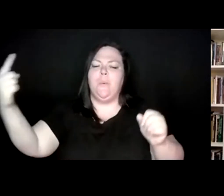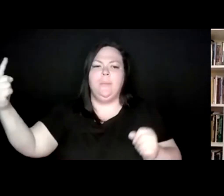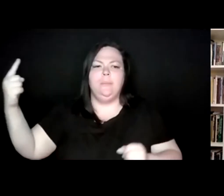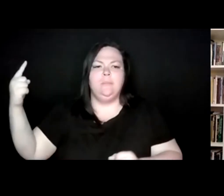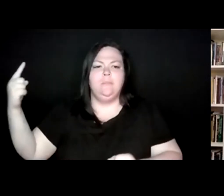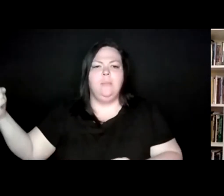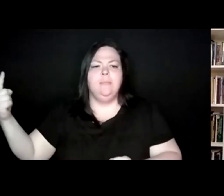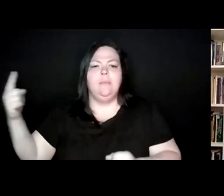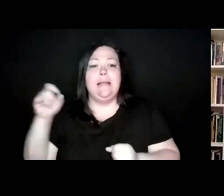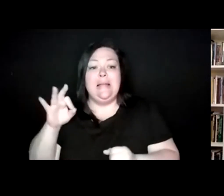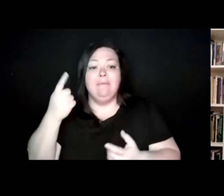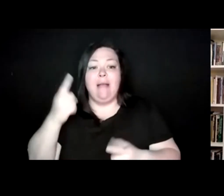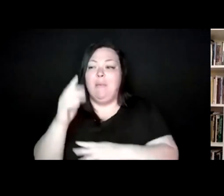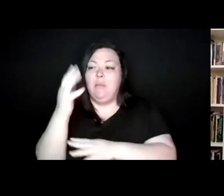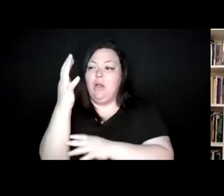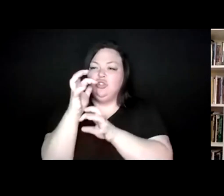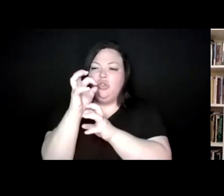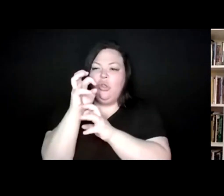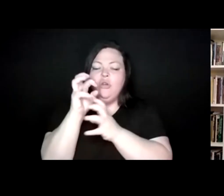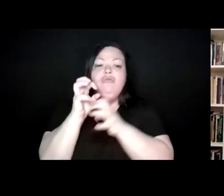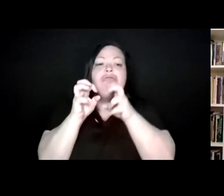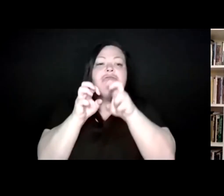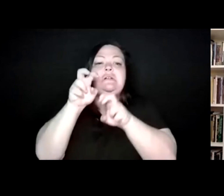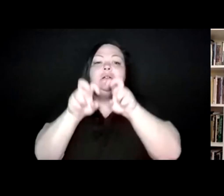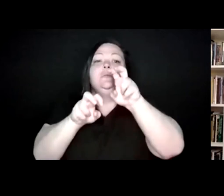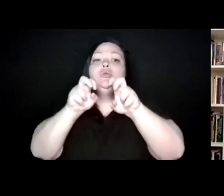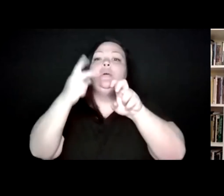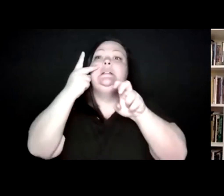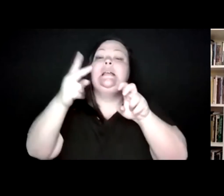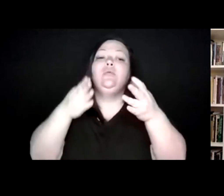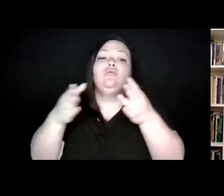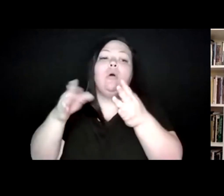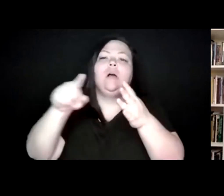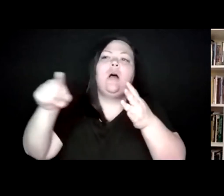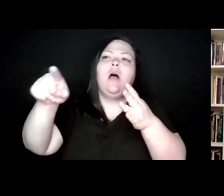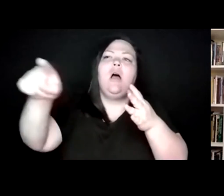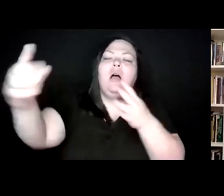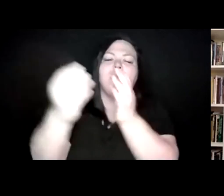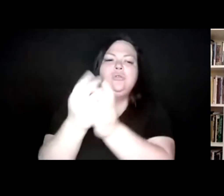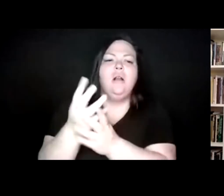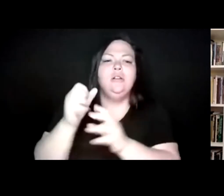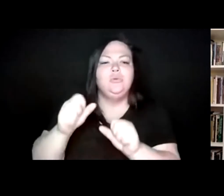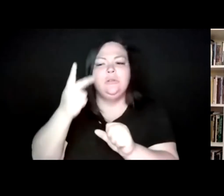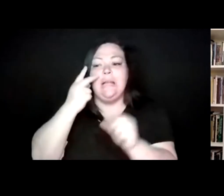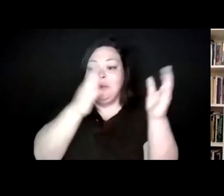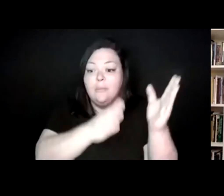If you climbed the gnarled branches/ you could see down the roads/ to far-away gardens./ You could plan for flowers, and end up/